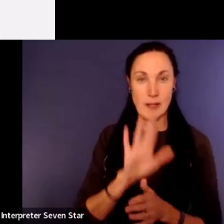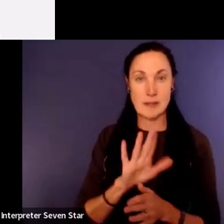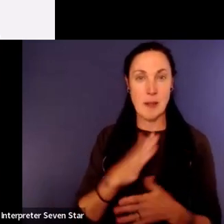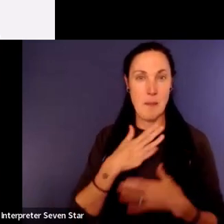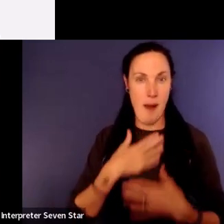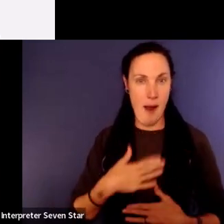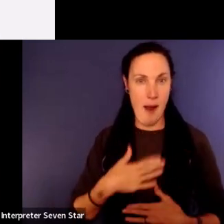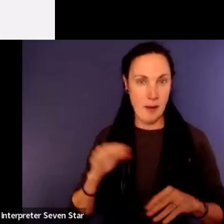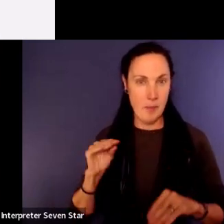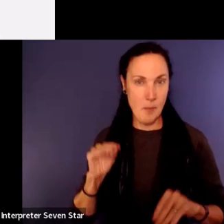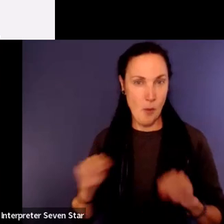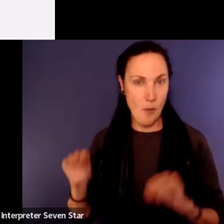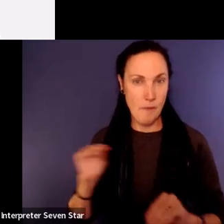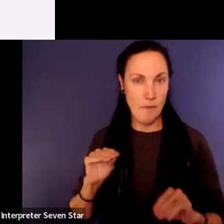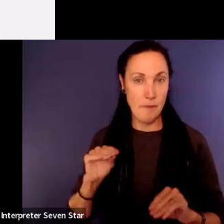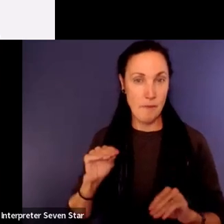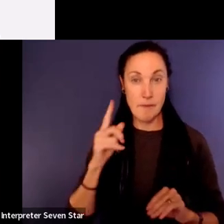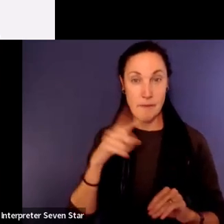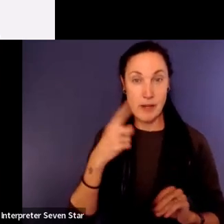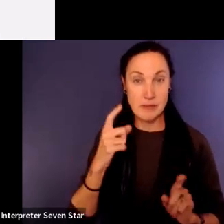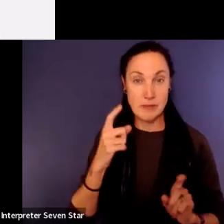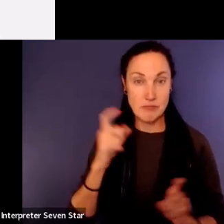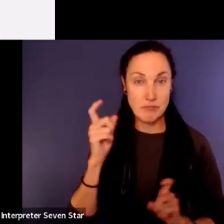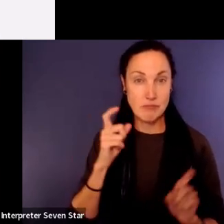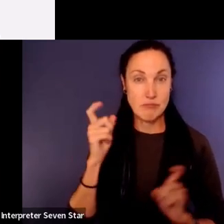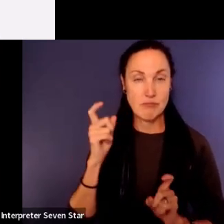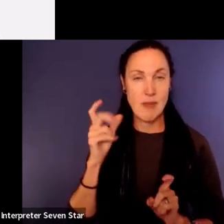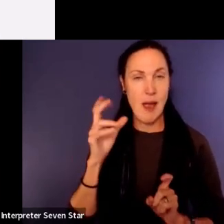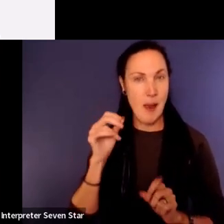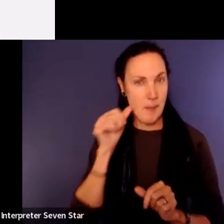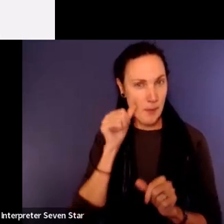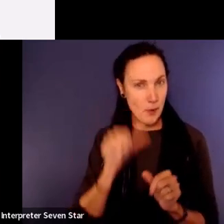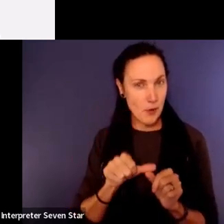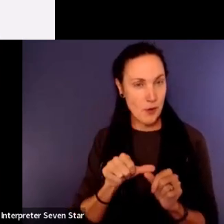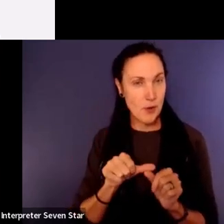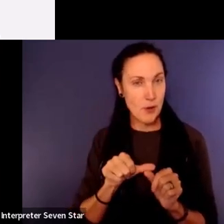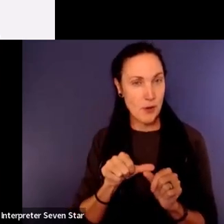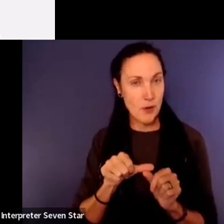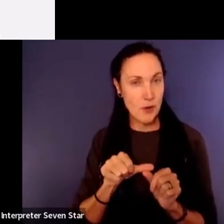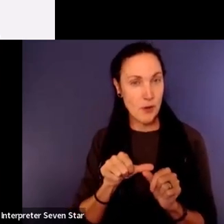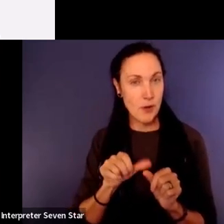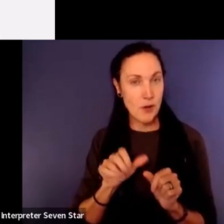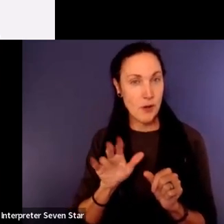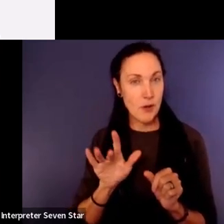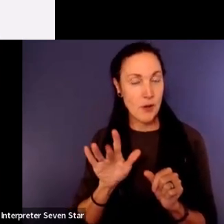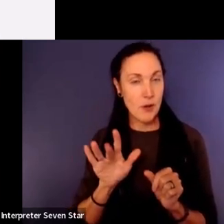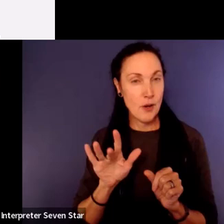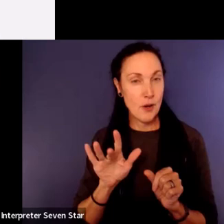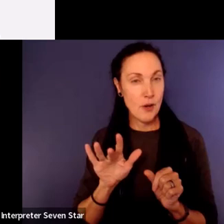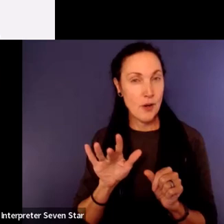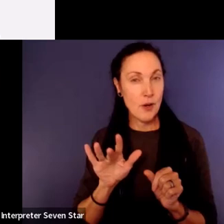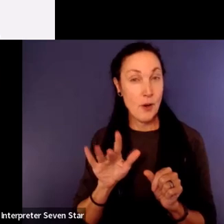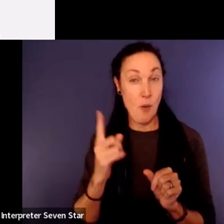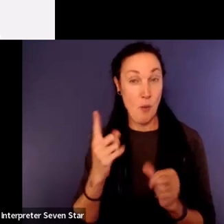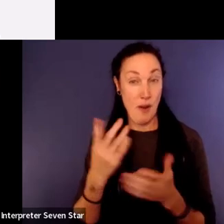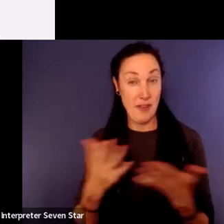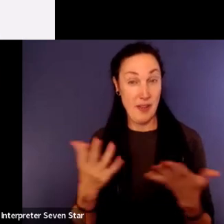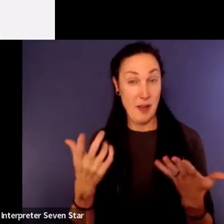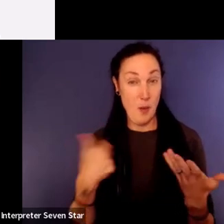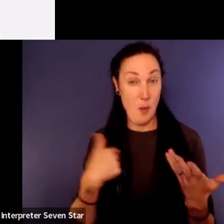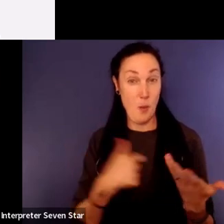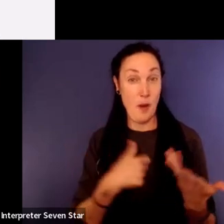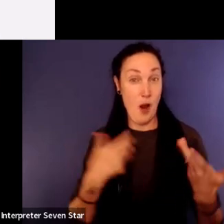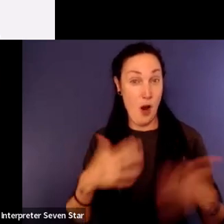and facial expressions. Keep in mind that one thing we know about him is that he likes